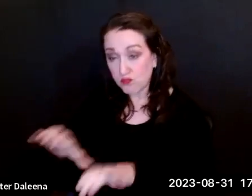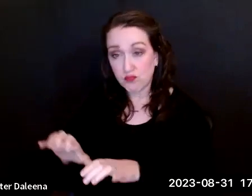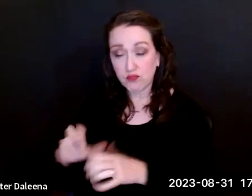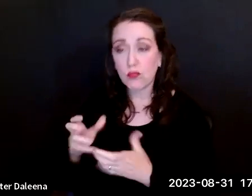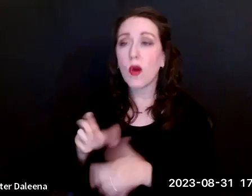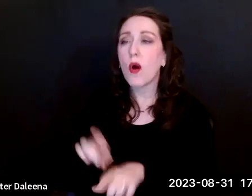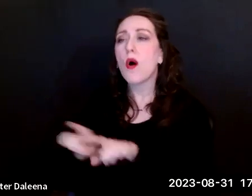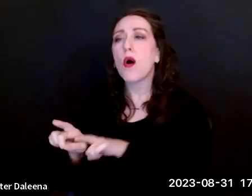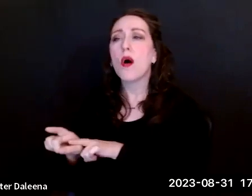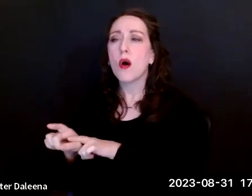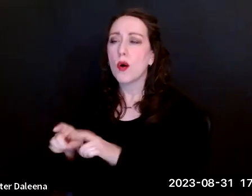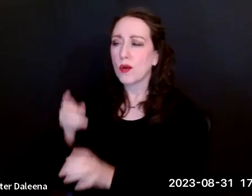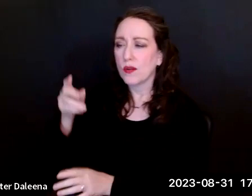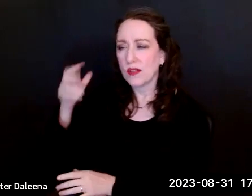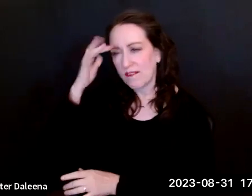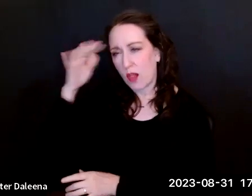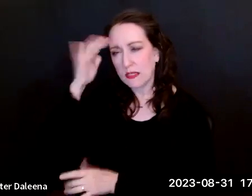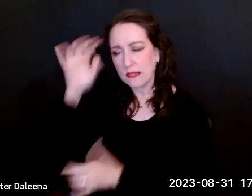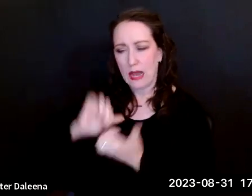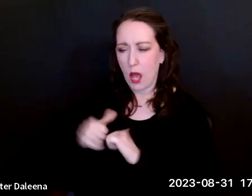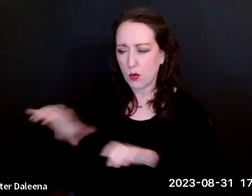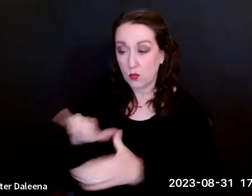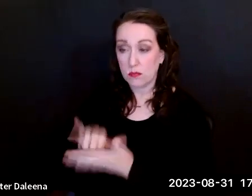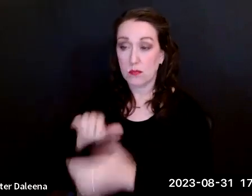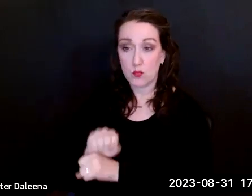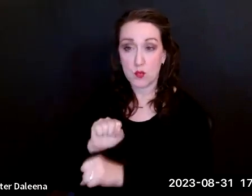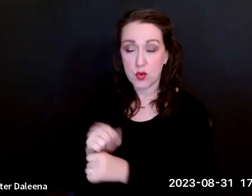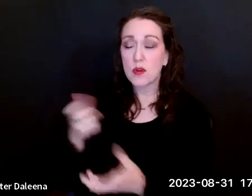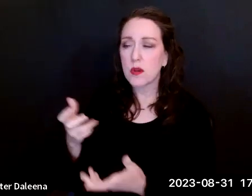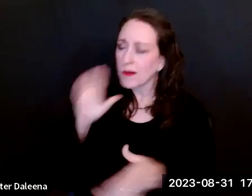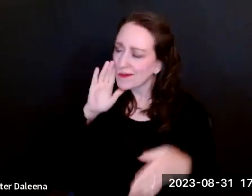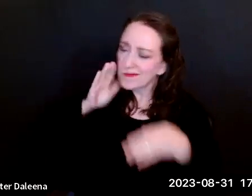um but also the philosophy of how we are doing the work and so we're really concentrating on helping